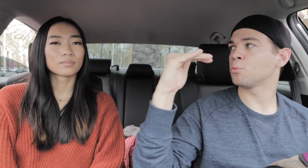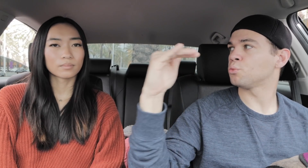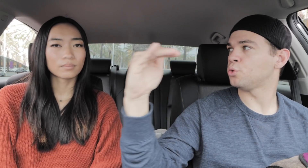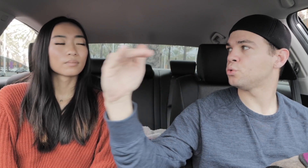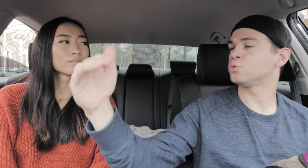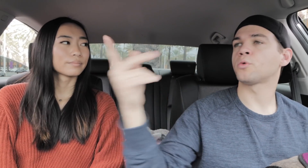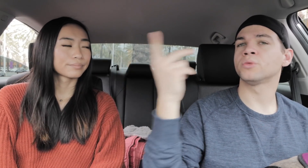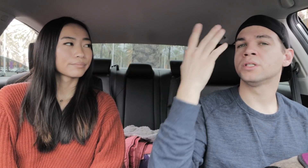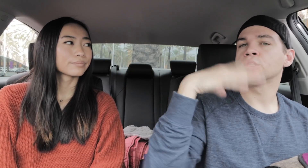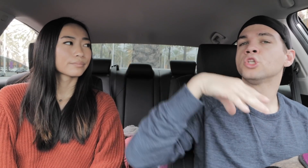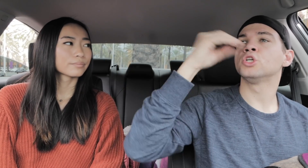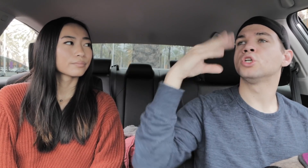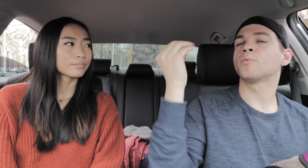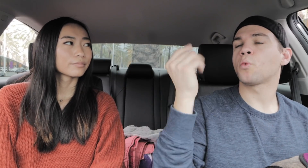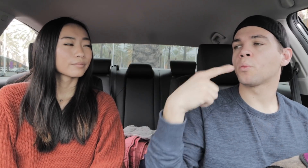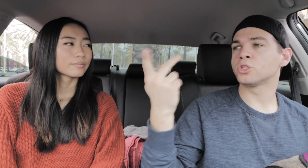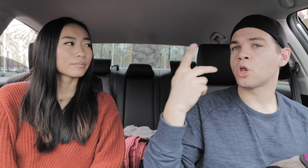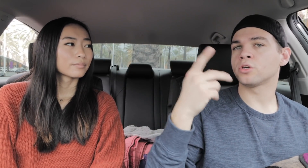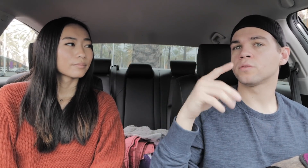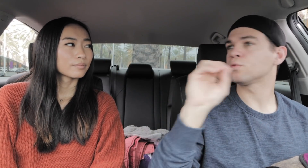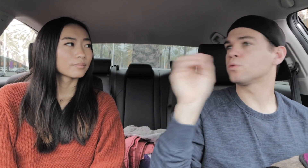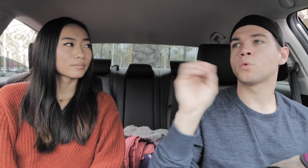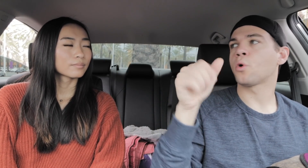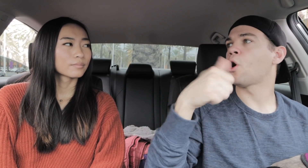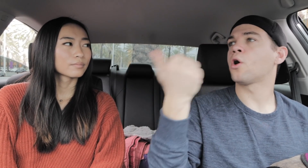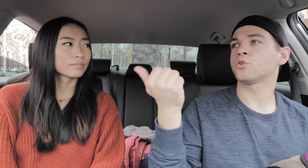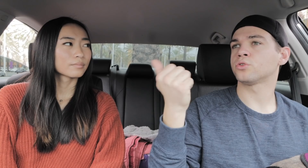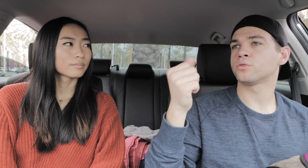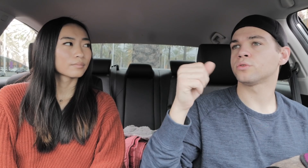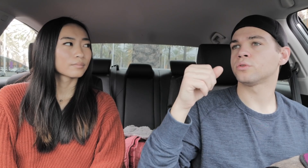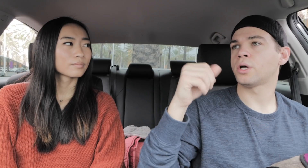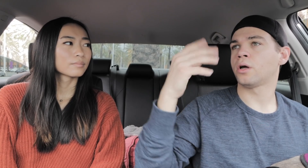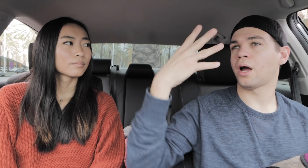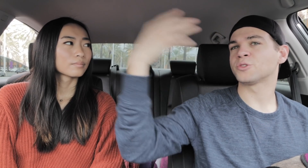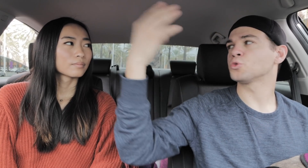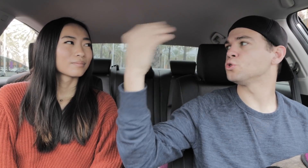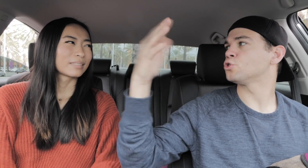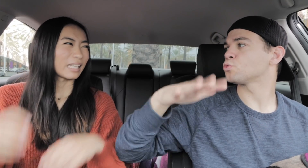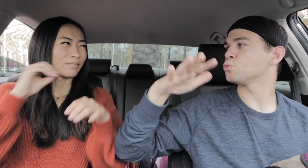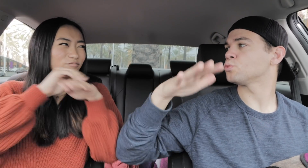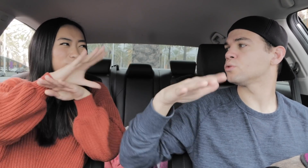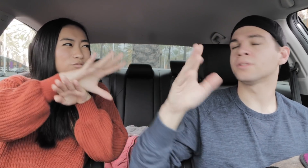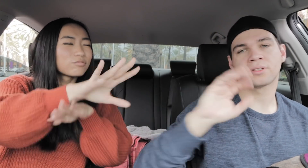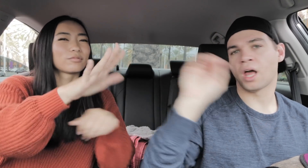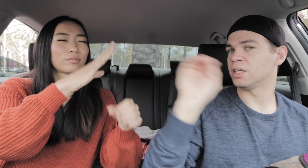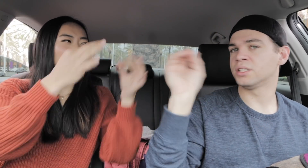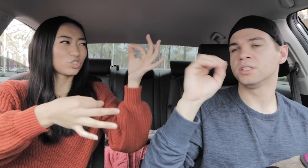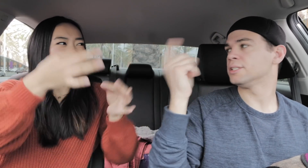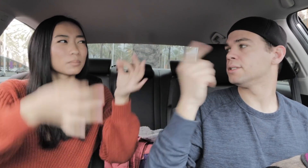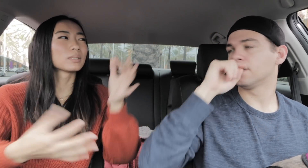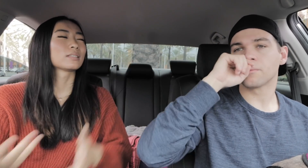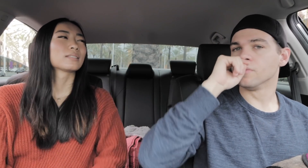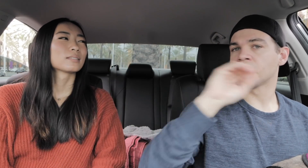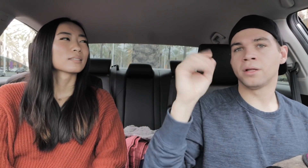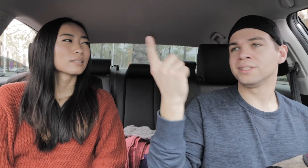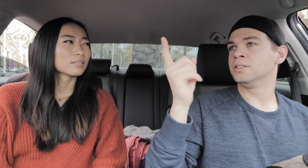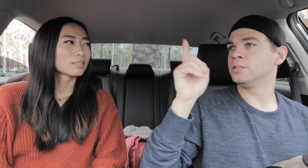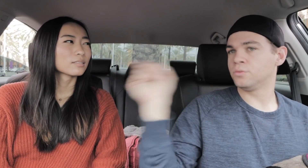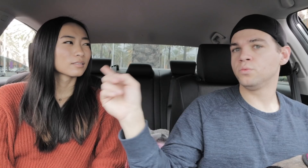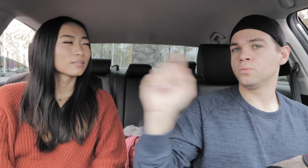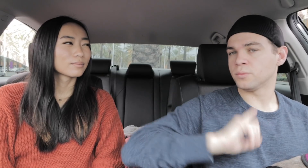later if you meet later in life,